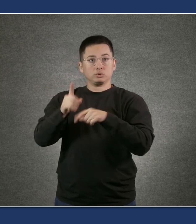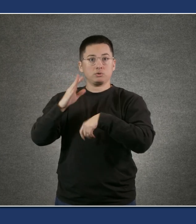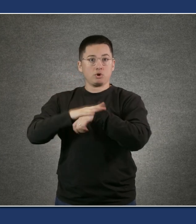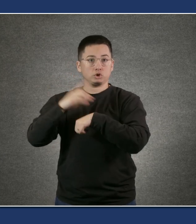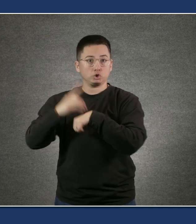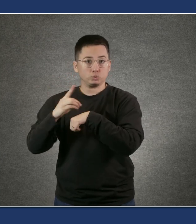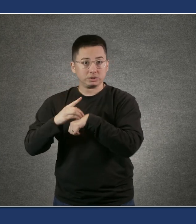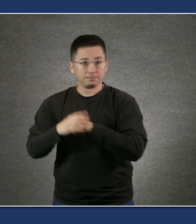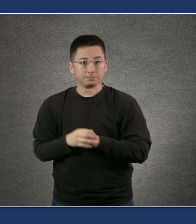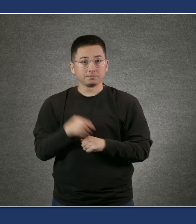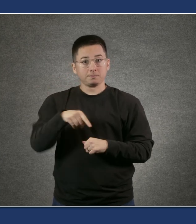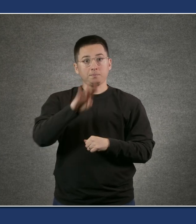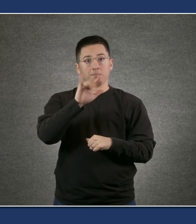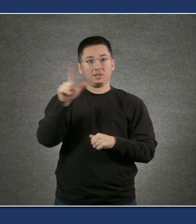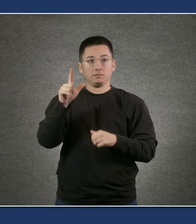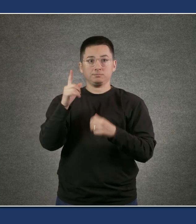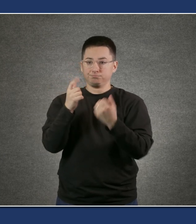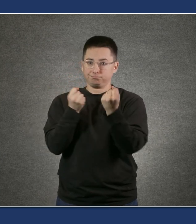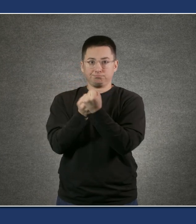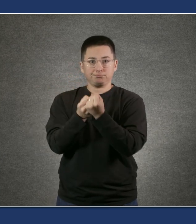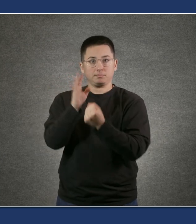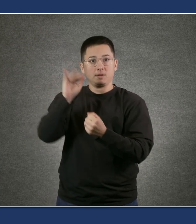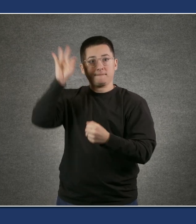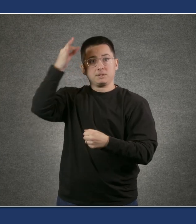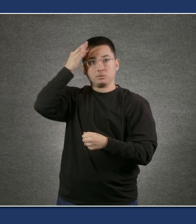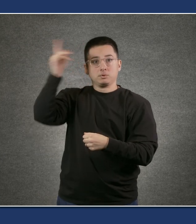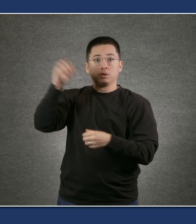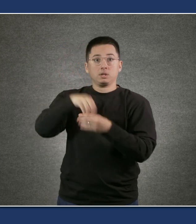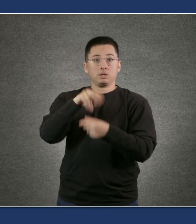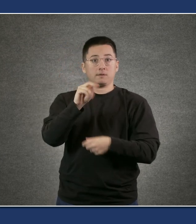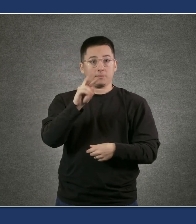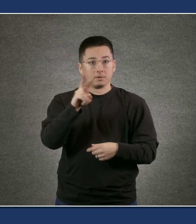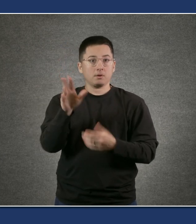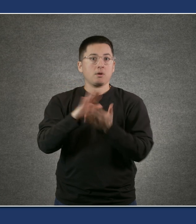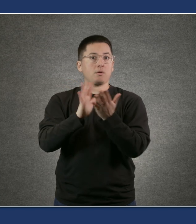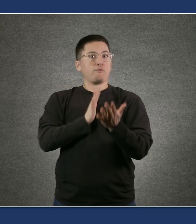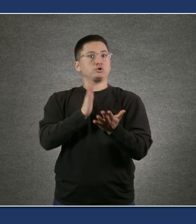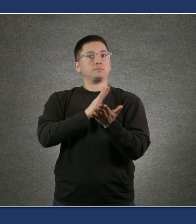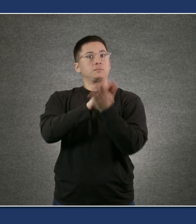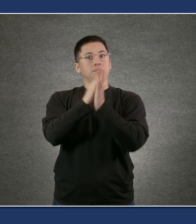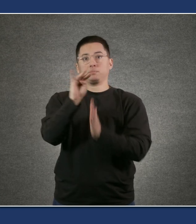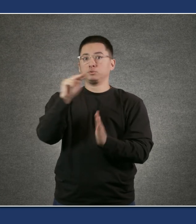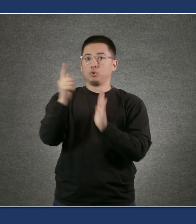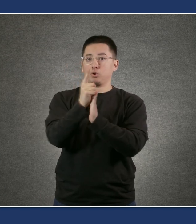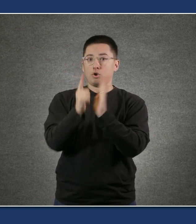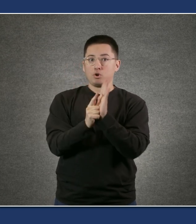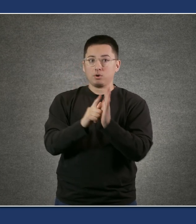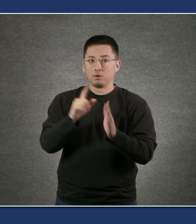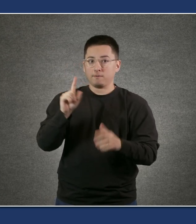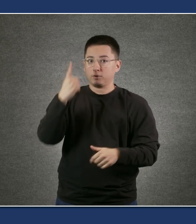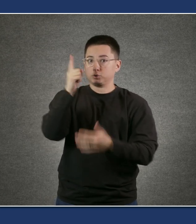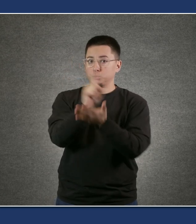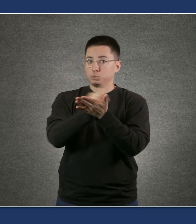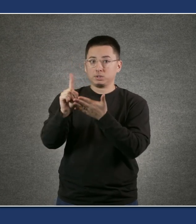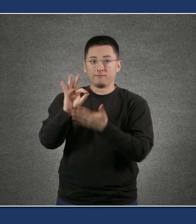the first week of February, 2024. So after six hard fought years of work